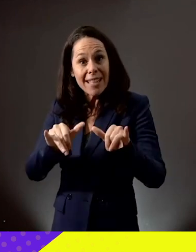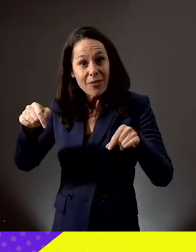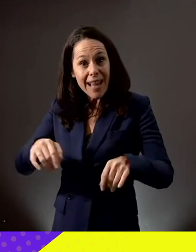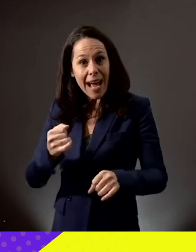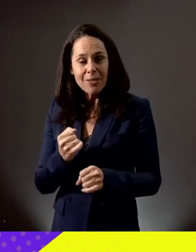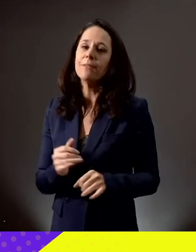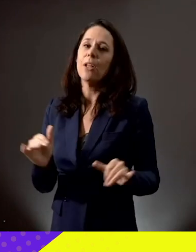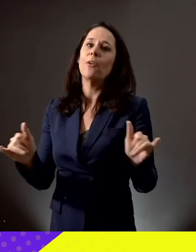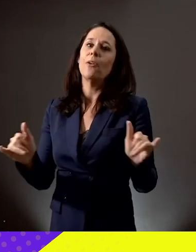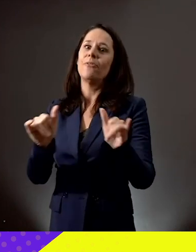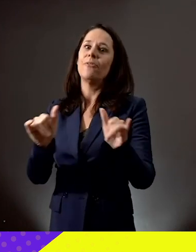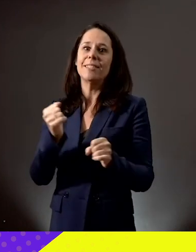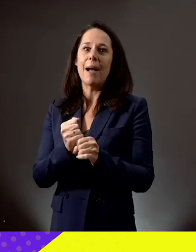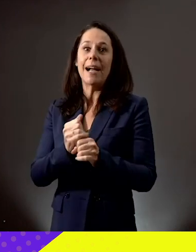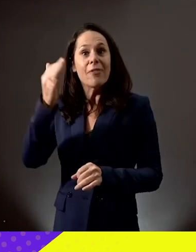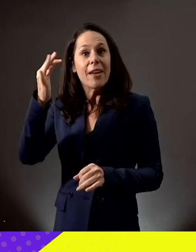Have fun today. Happy Diversity Day.